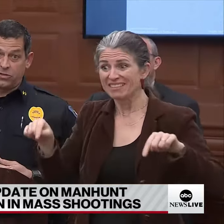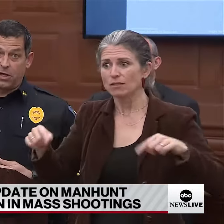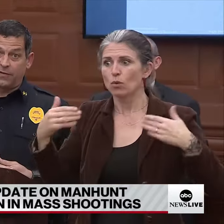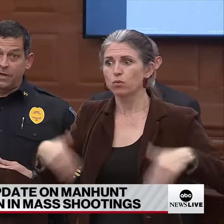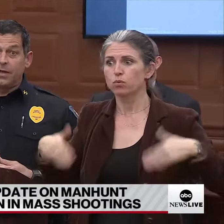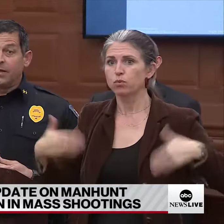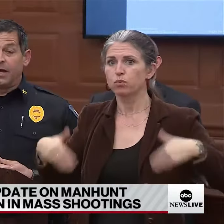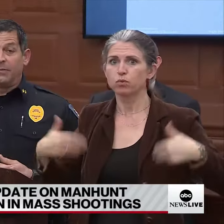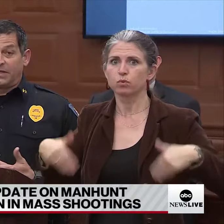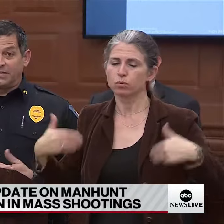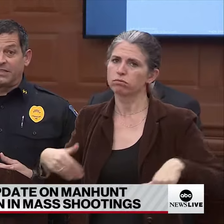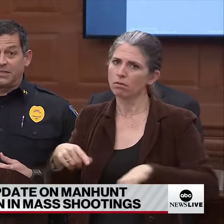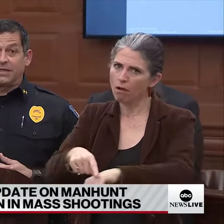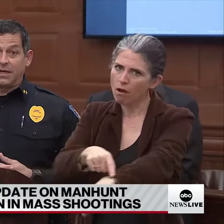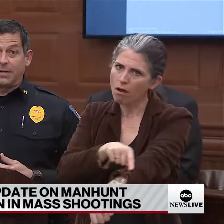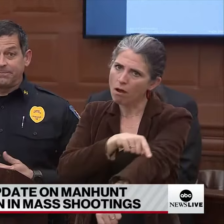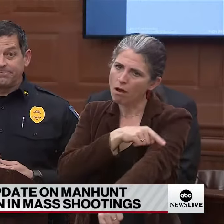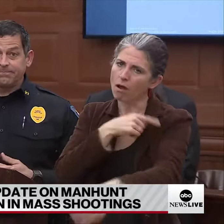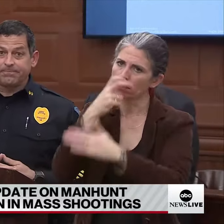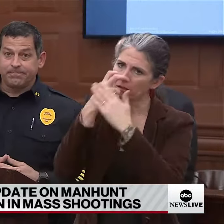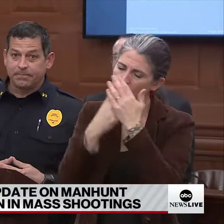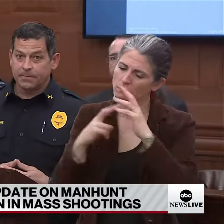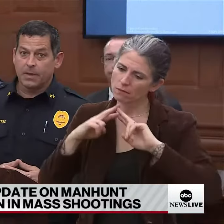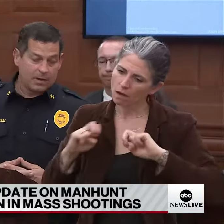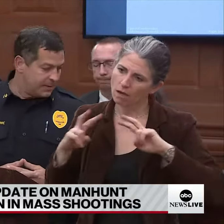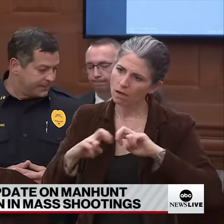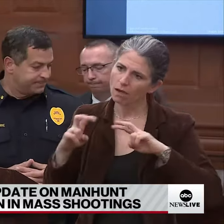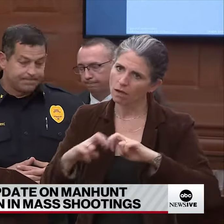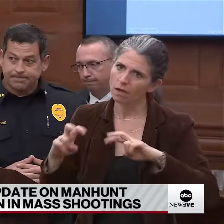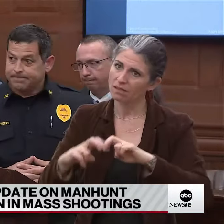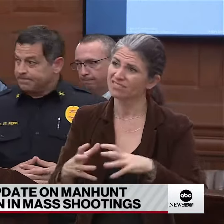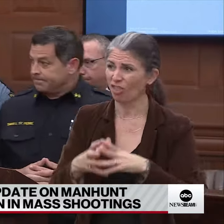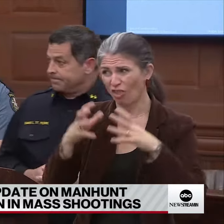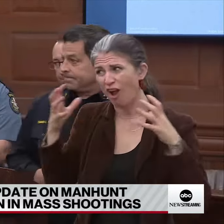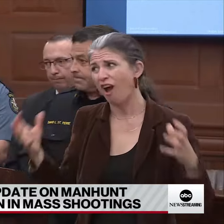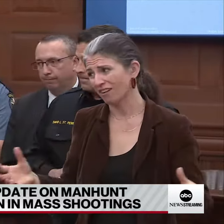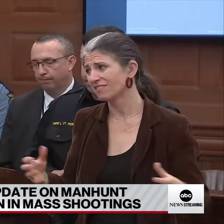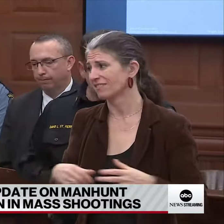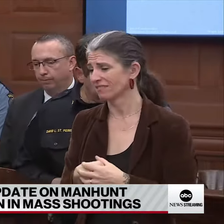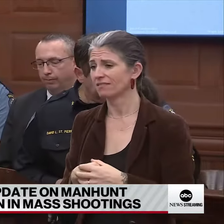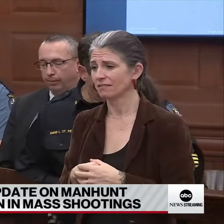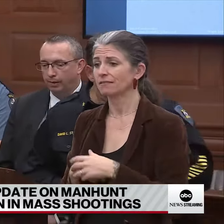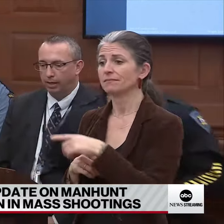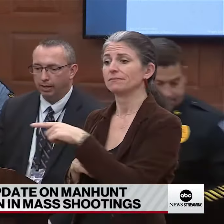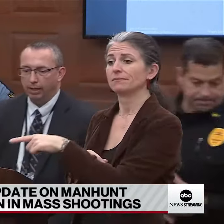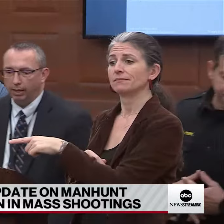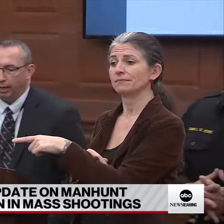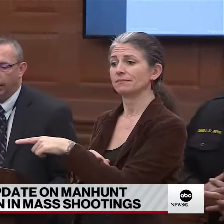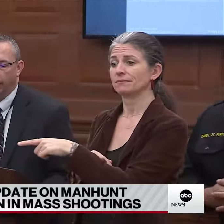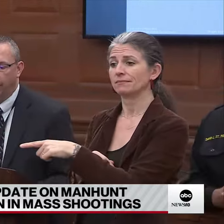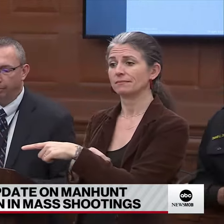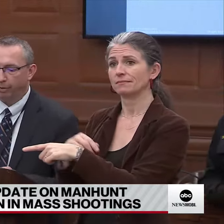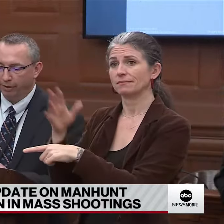QUICK MANNER LIKE. LIKE MIKE MENTIONED EARLIER THIS MORNING, IT DOESN'T HAPPEN IN AN HOUR.